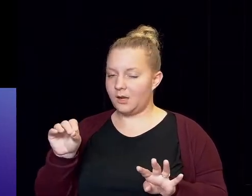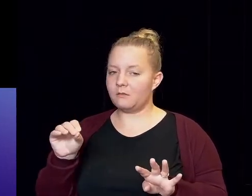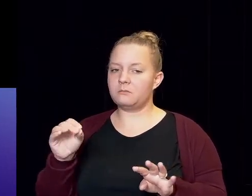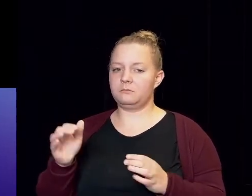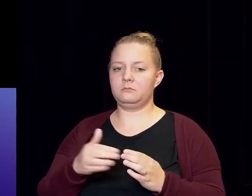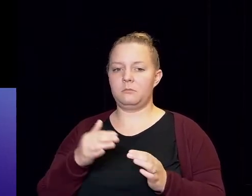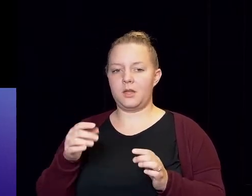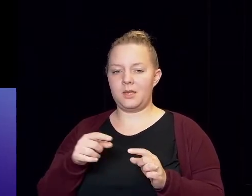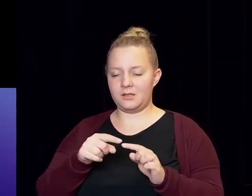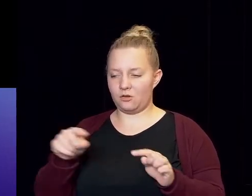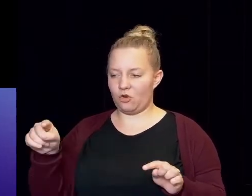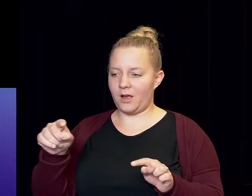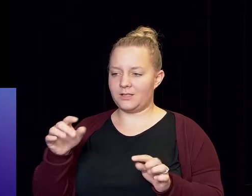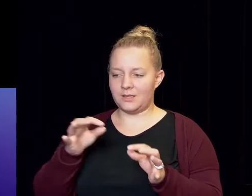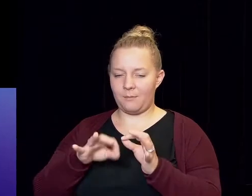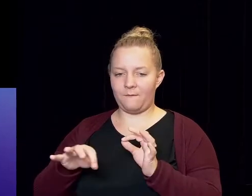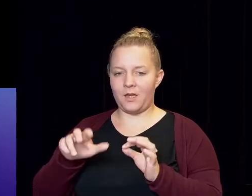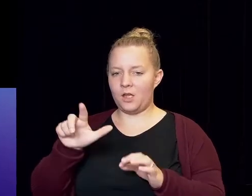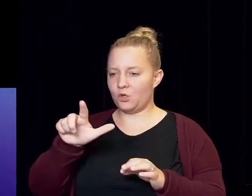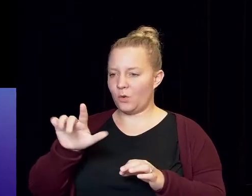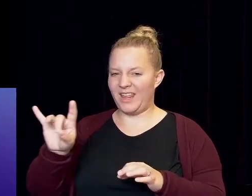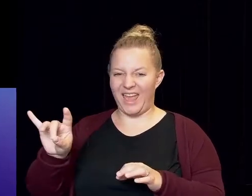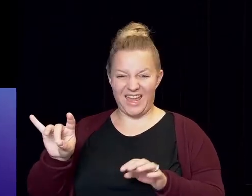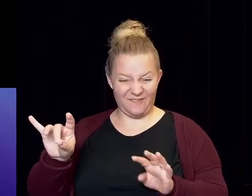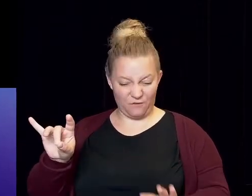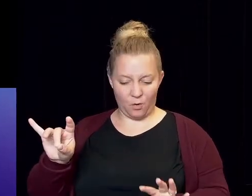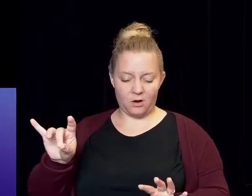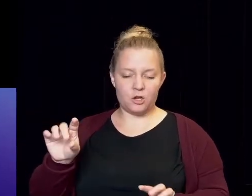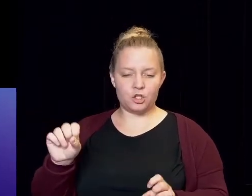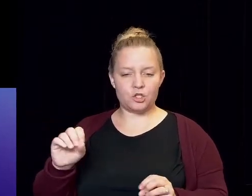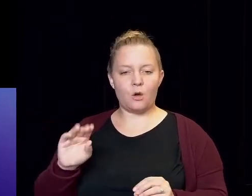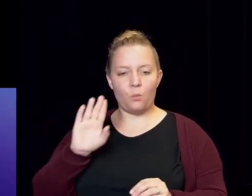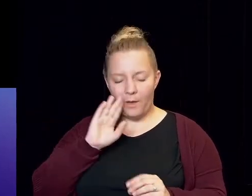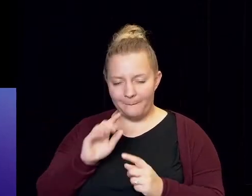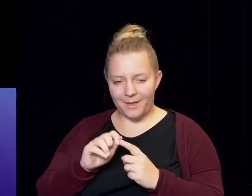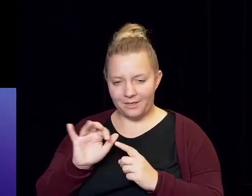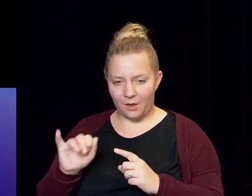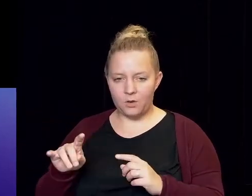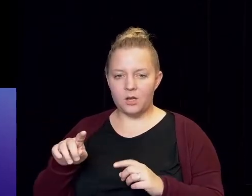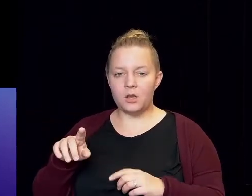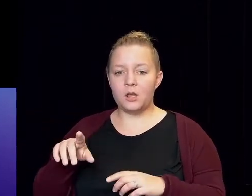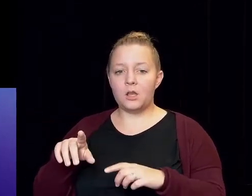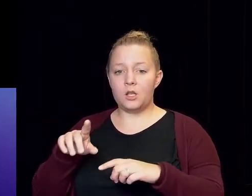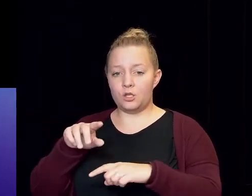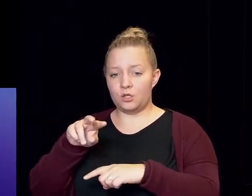because it's like a 28 and 4. So, I'm going to do that one. I'll put the 280 over 1 and we'll